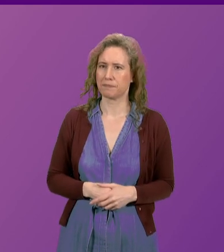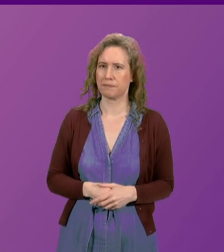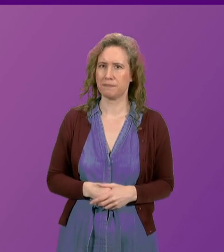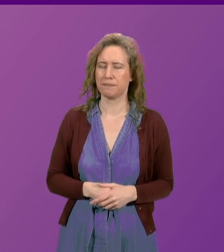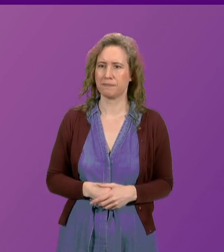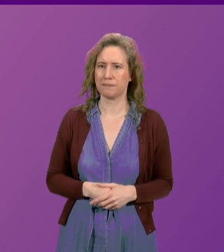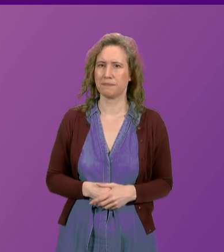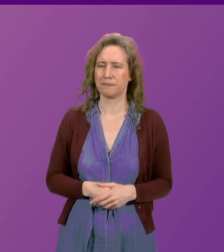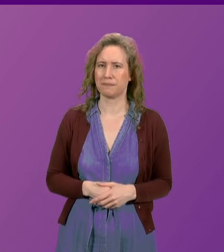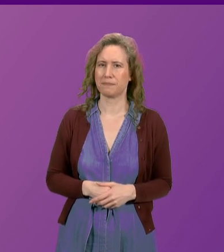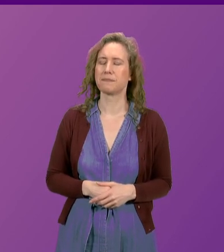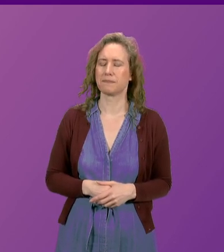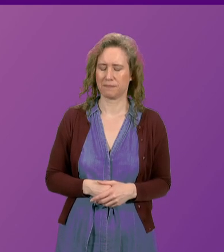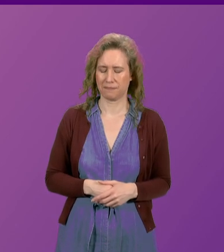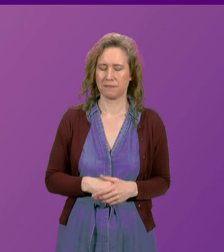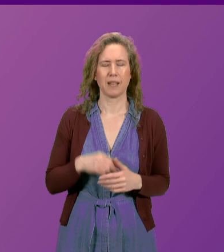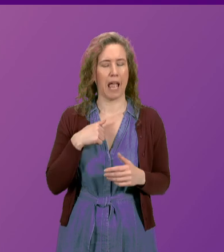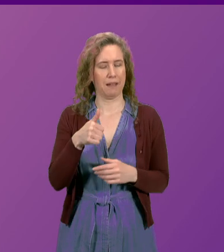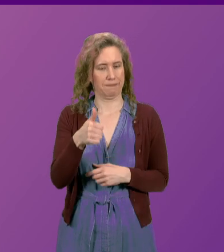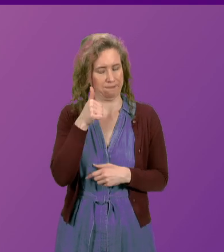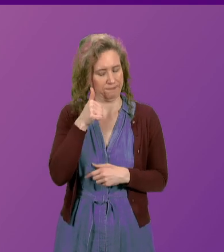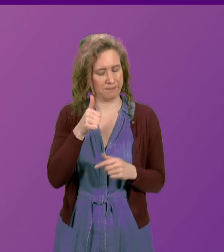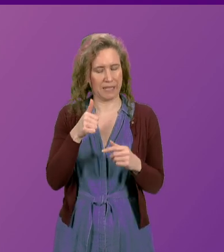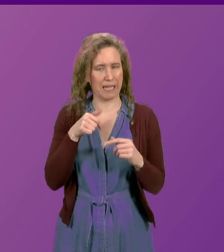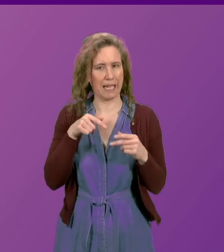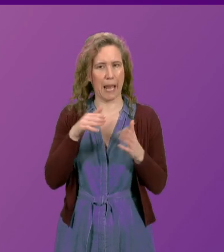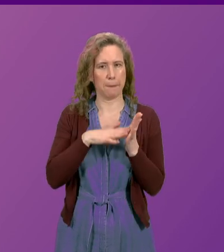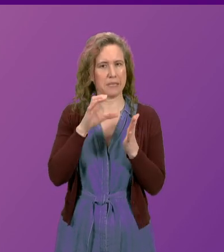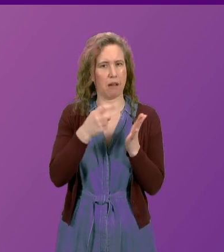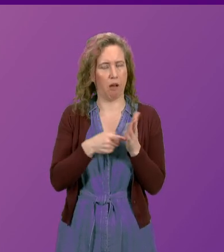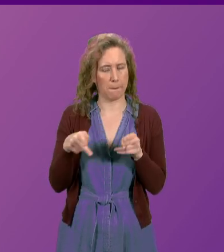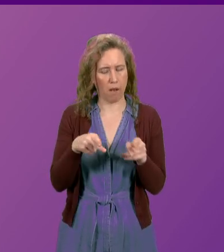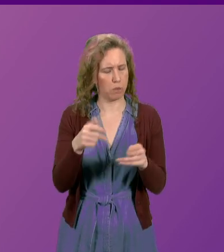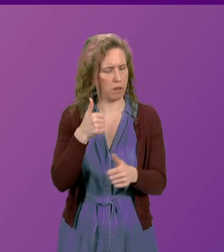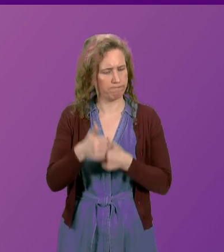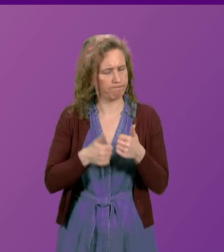I am very familiar with the work of MCR Pathways. I supported its introduction